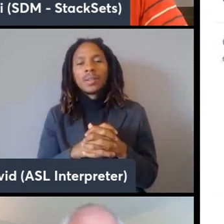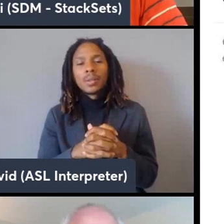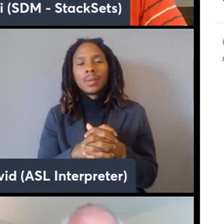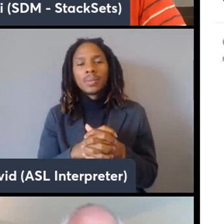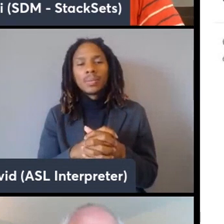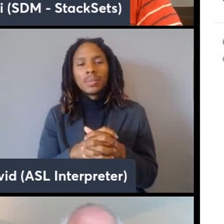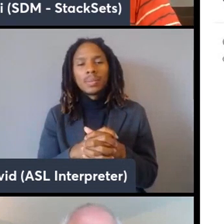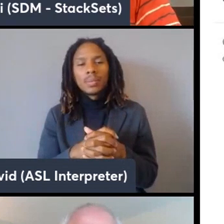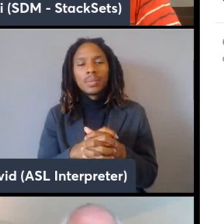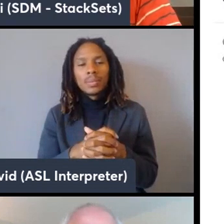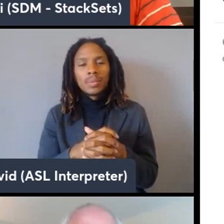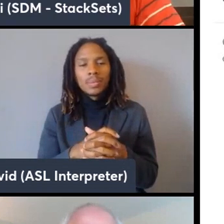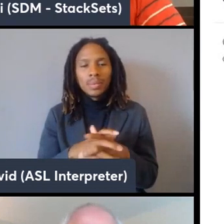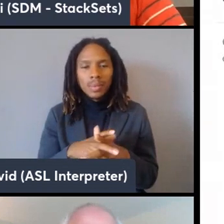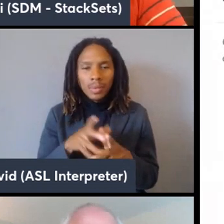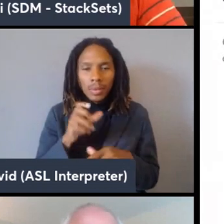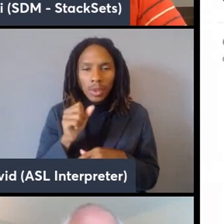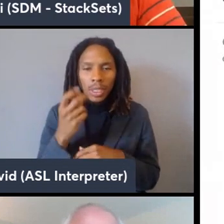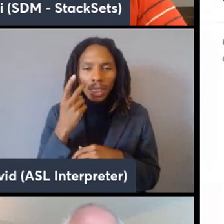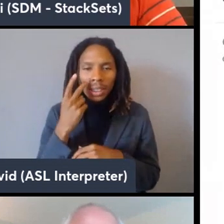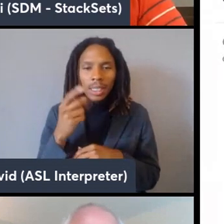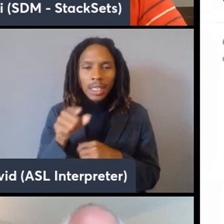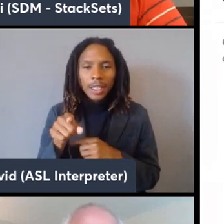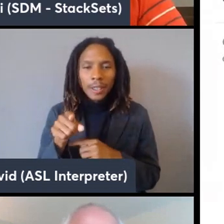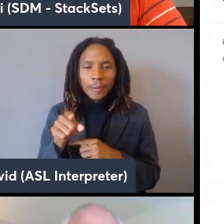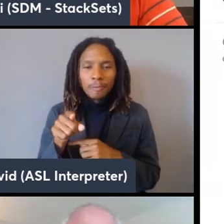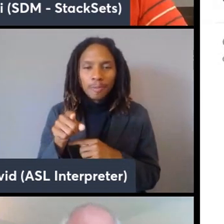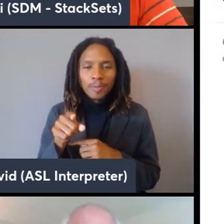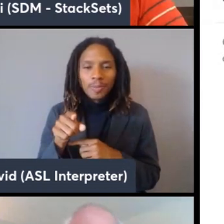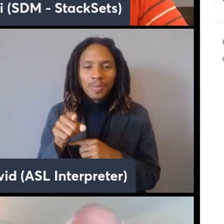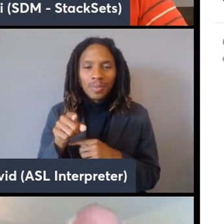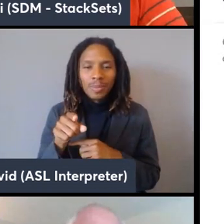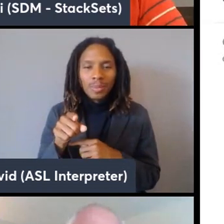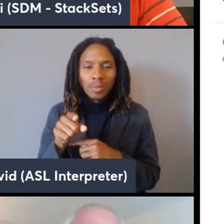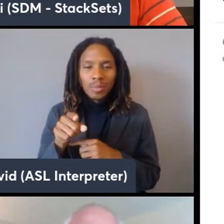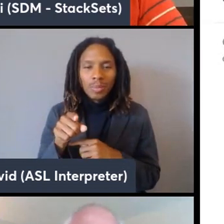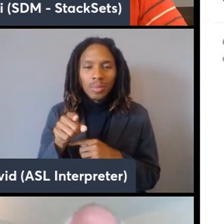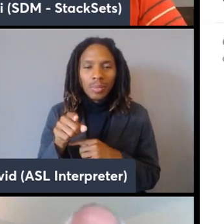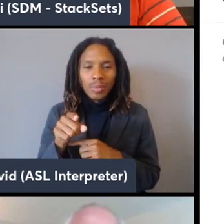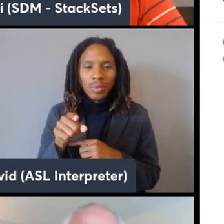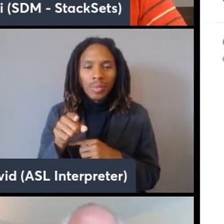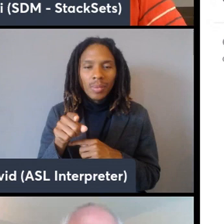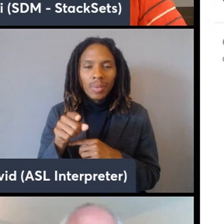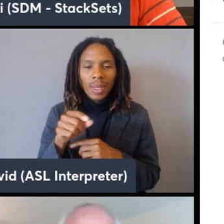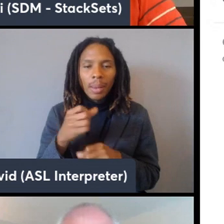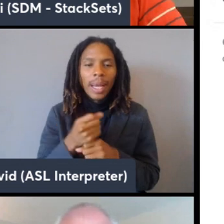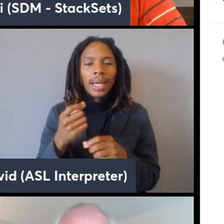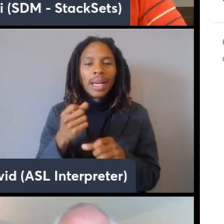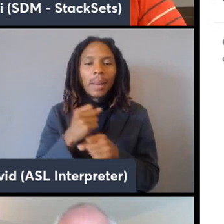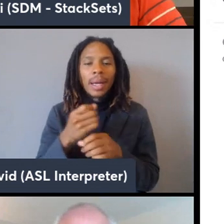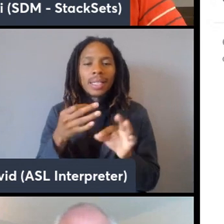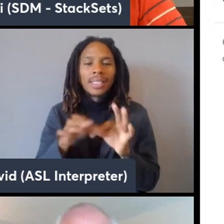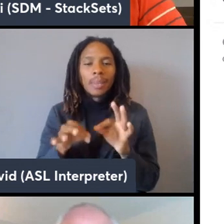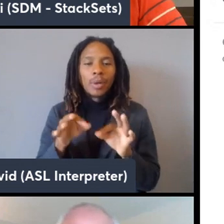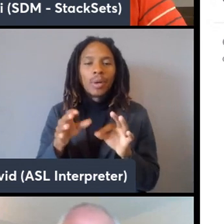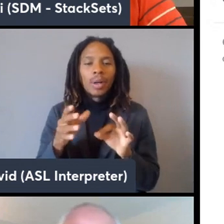So you can see that here, I create a sample org for my team.